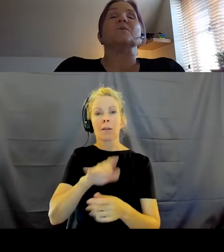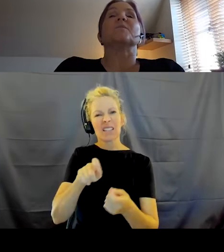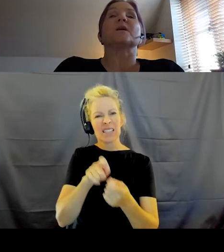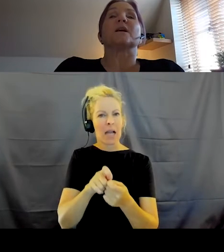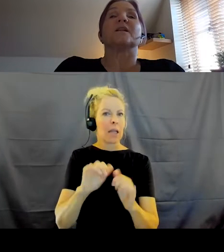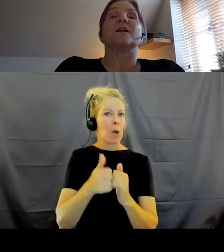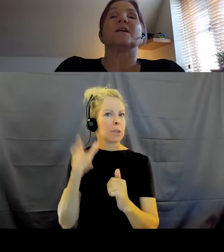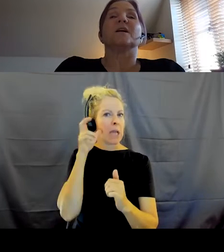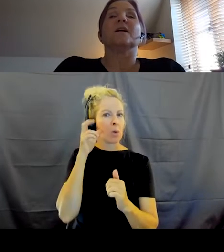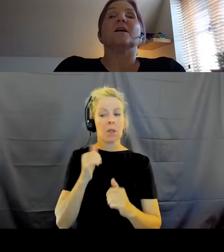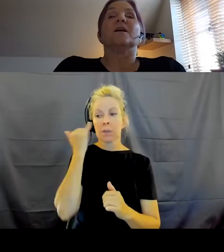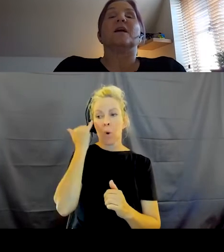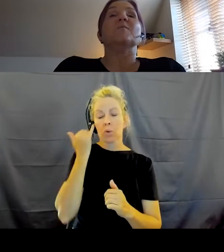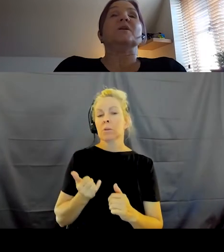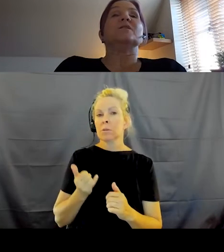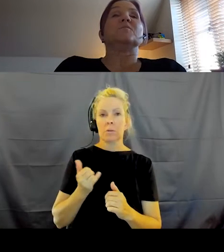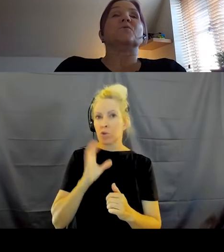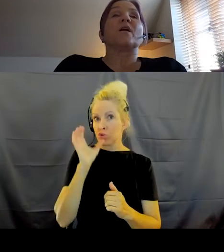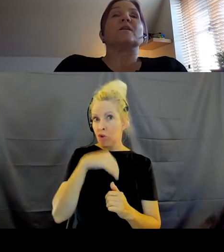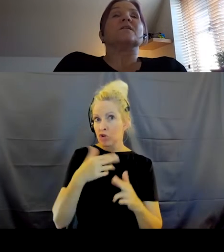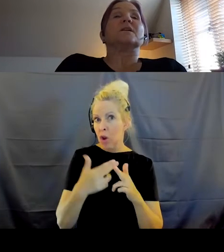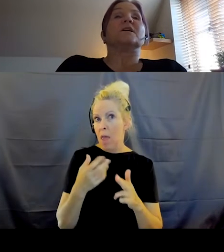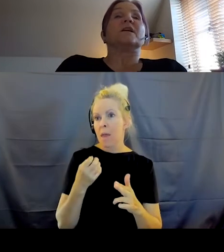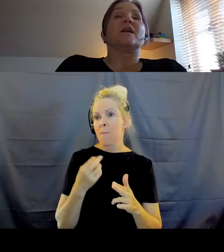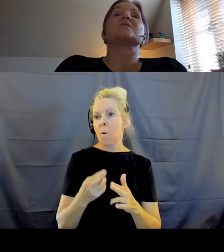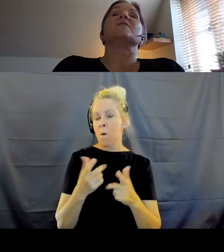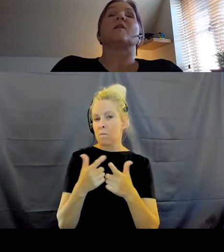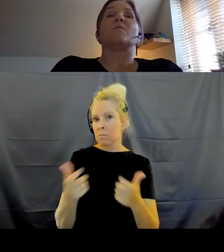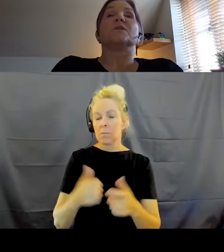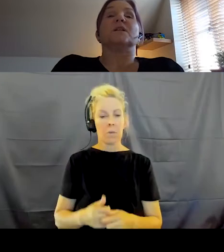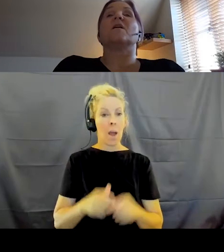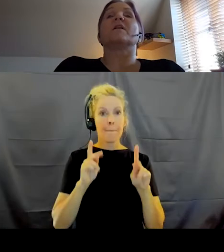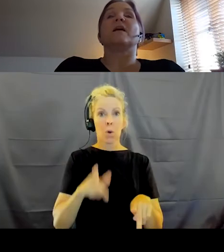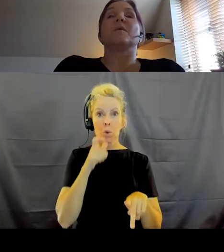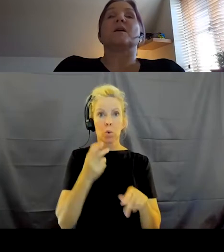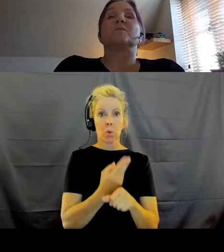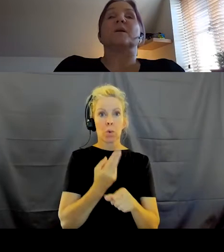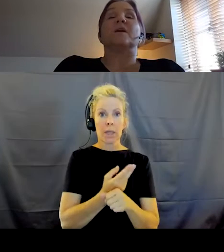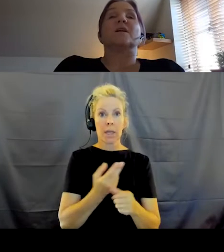or something like this, anything using braille will get served up the aerial attribute, and they